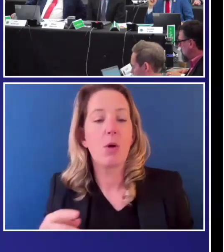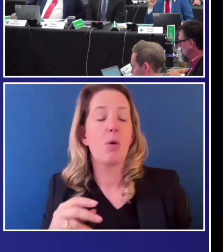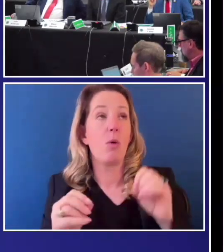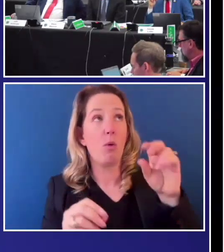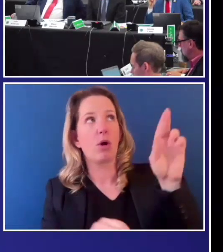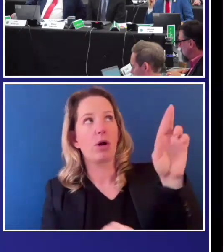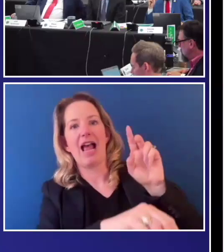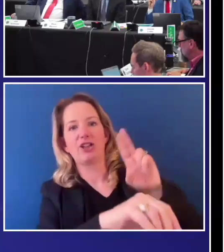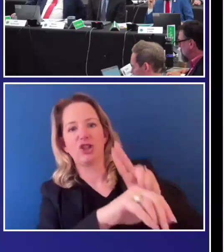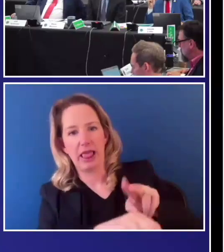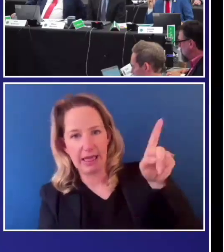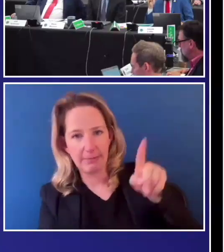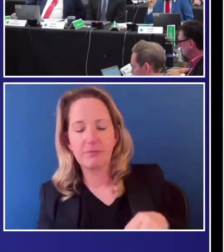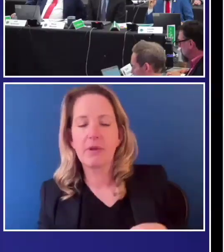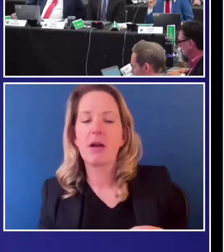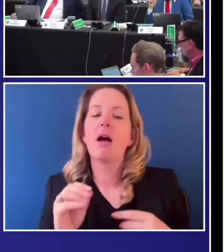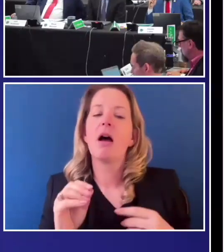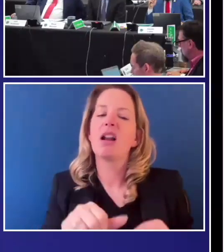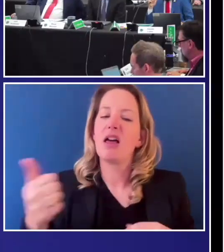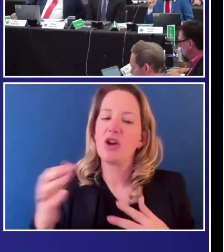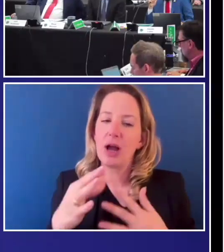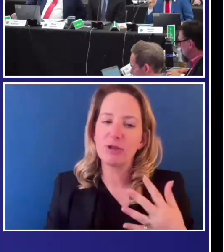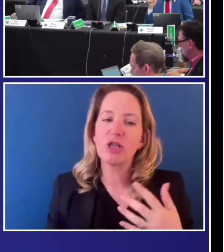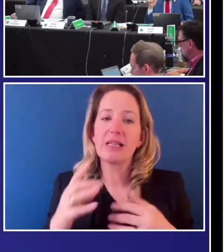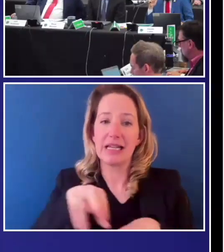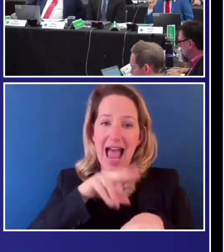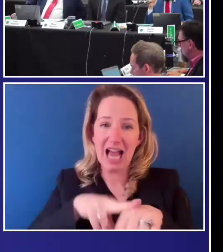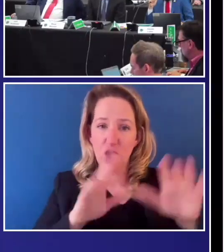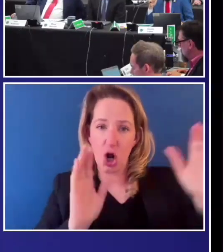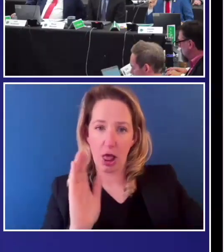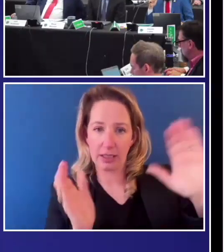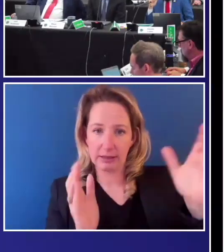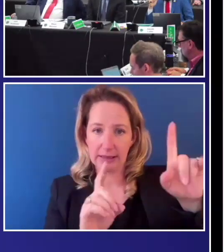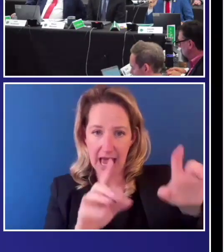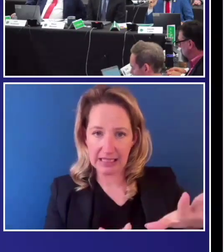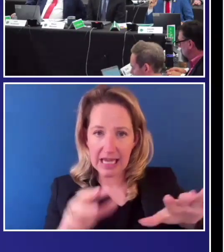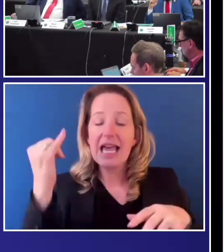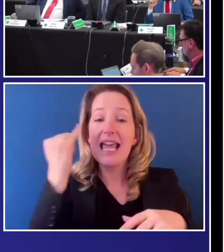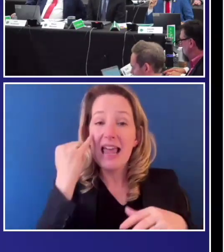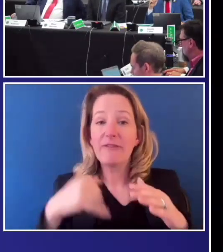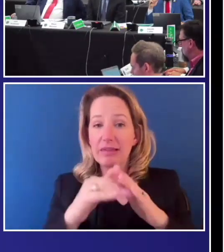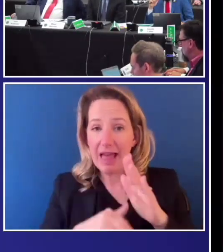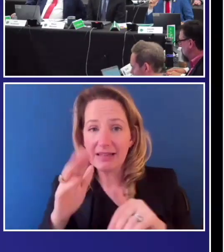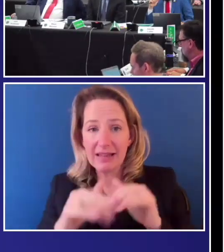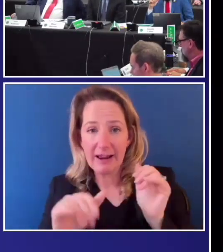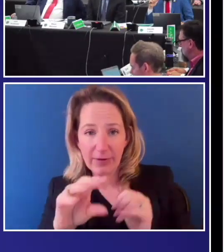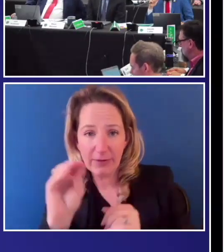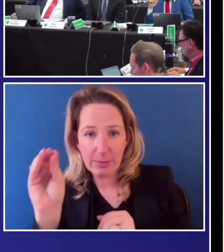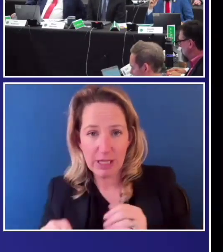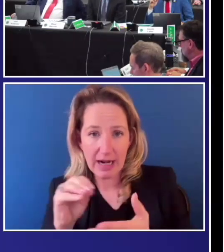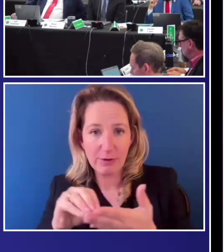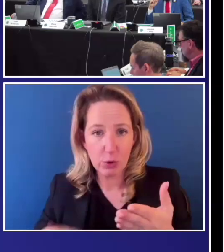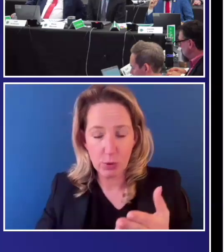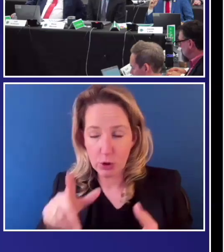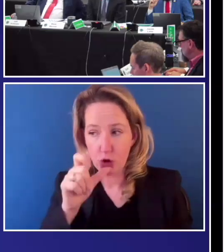and again down to B, this is the national test. If fewer than 50% of the students enrolled in the institution reside in the